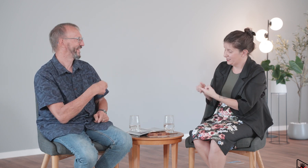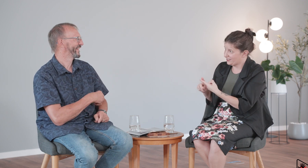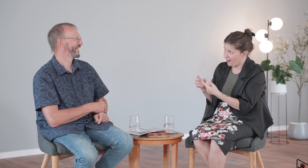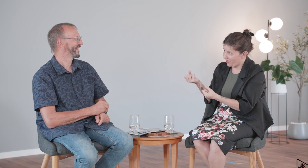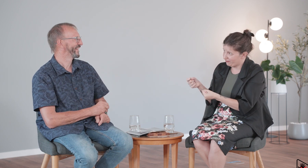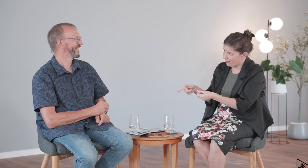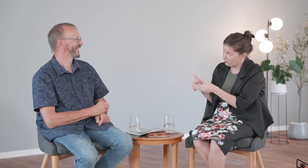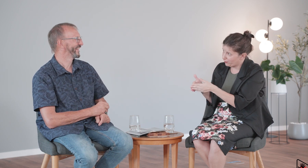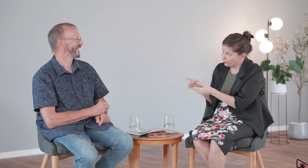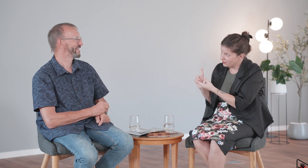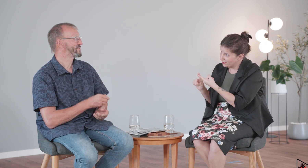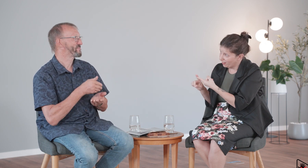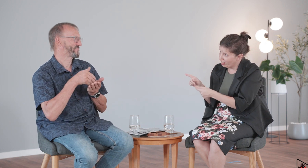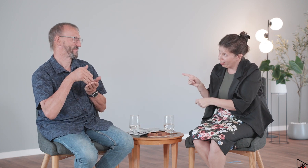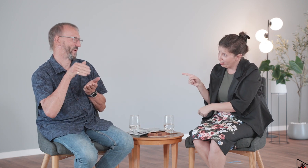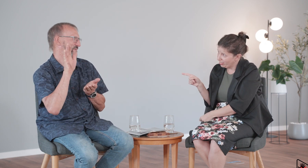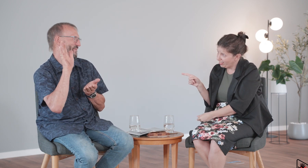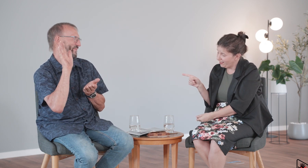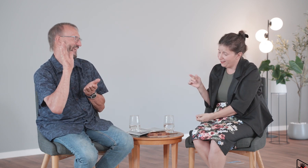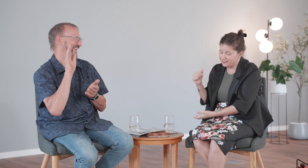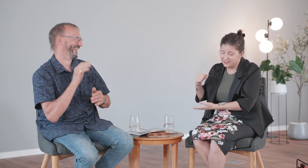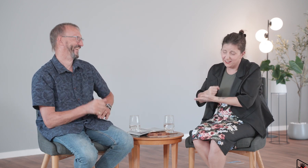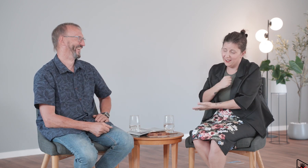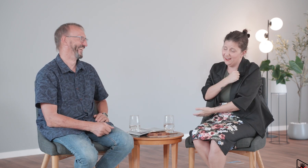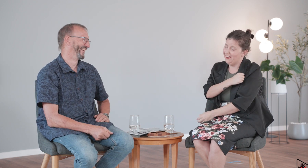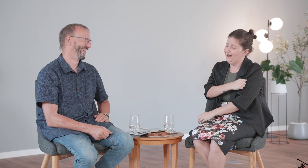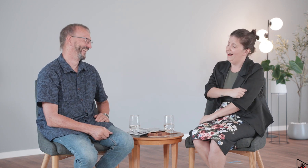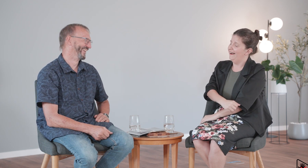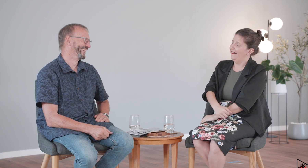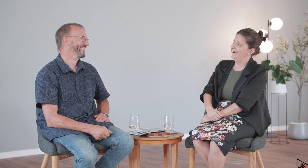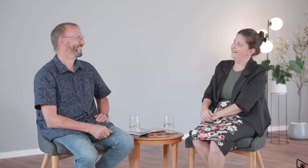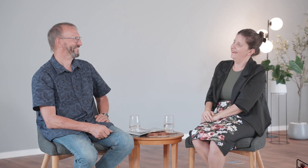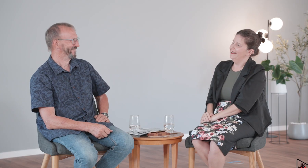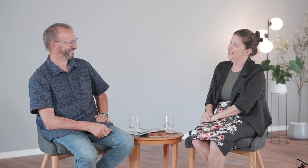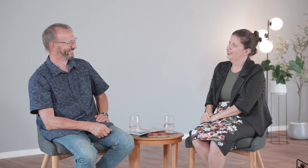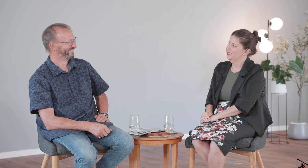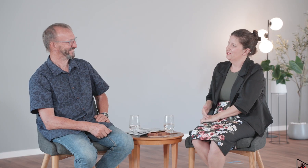the two of us, the spray painter, all Deaf. Do you still have the boat? No, we've sold it. Ah,